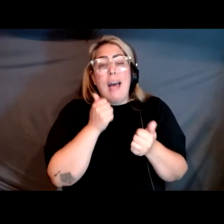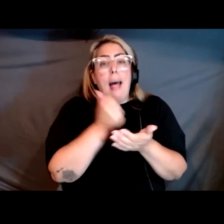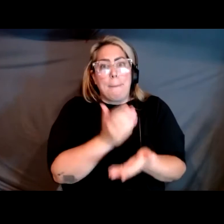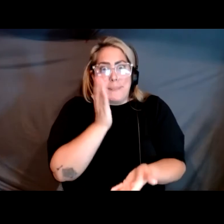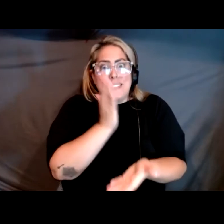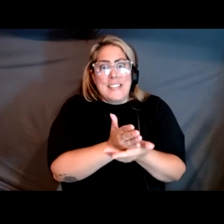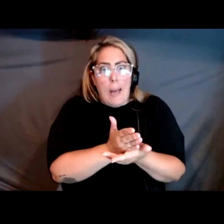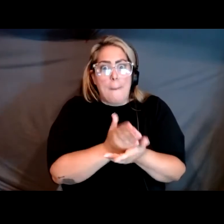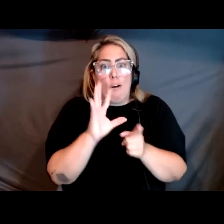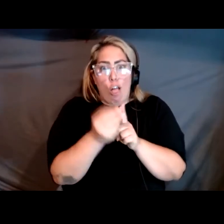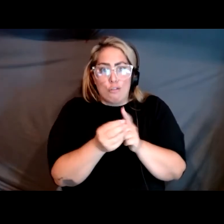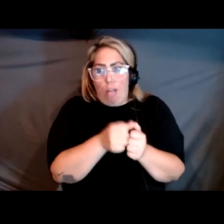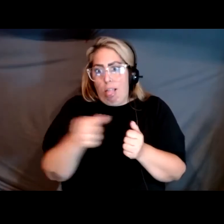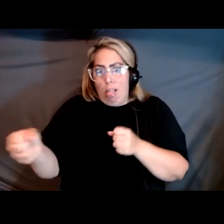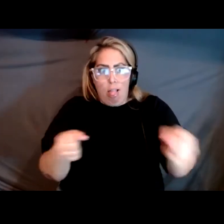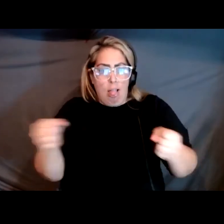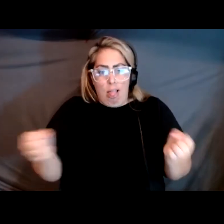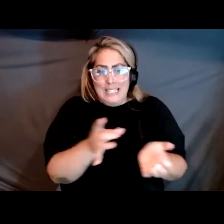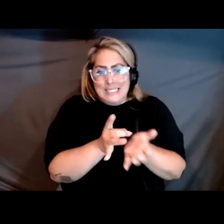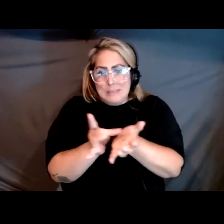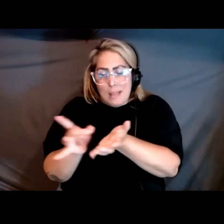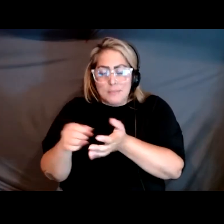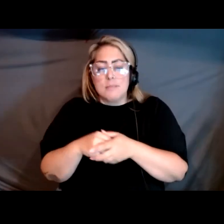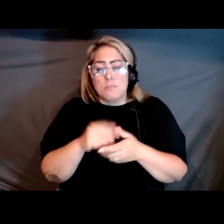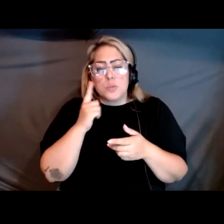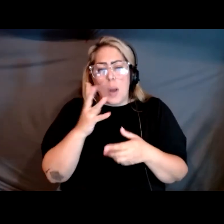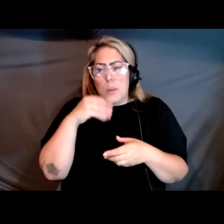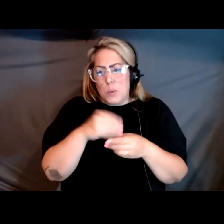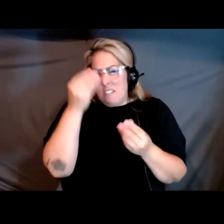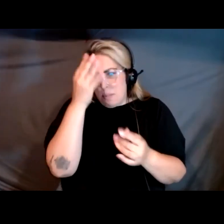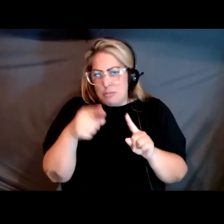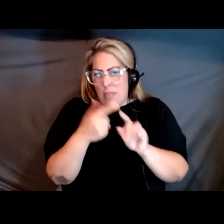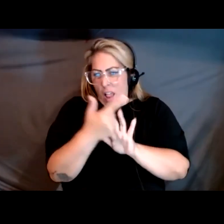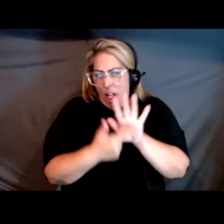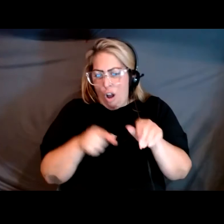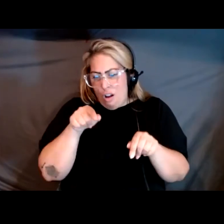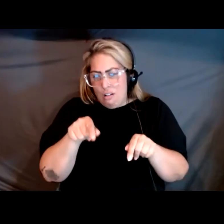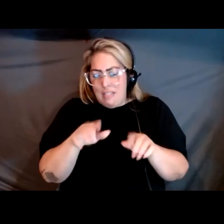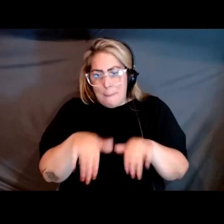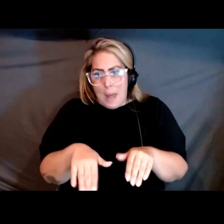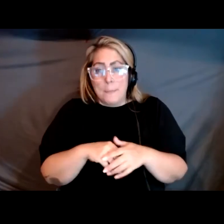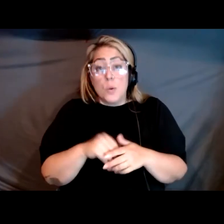bill, we will draft a link in the chat for that. And learn more about the bill's